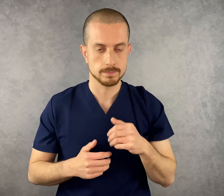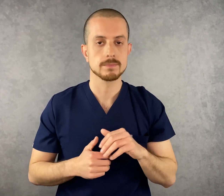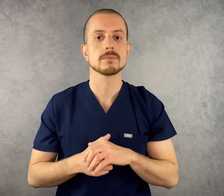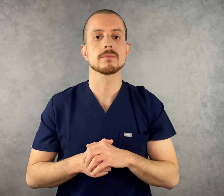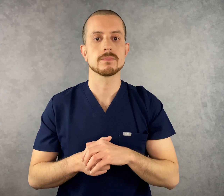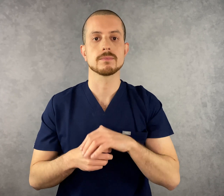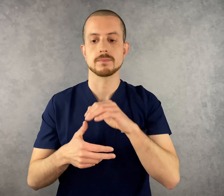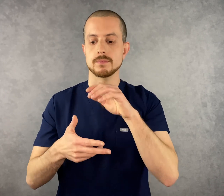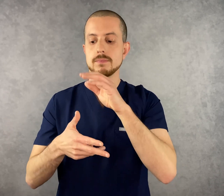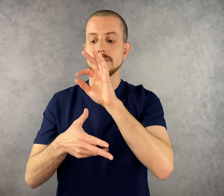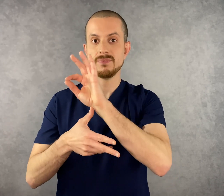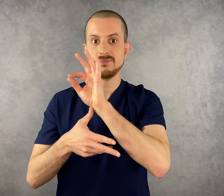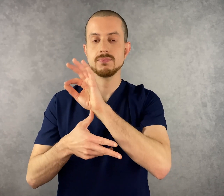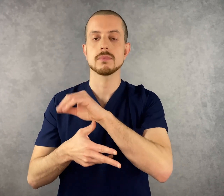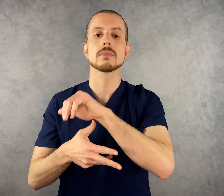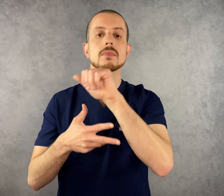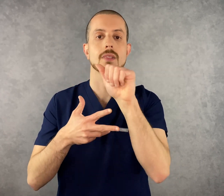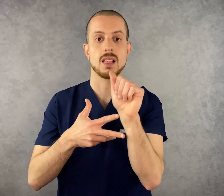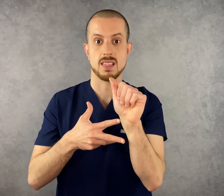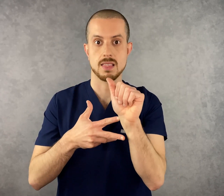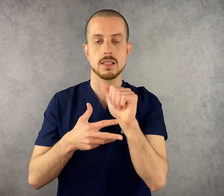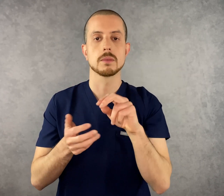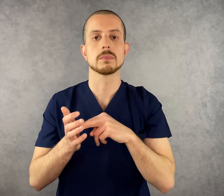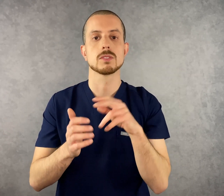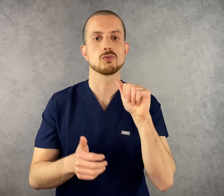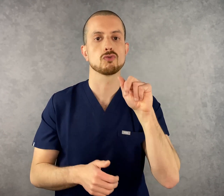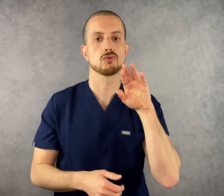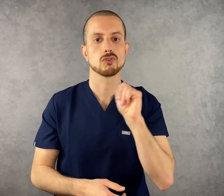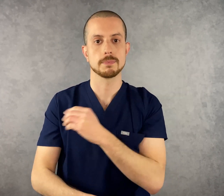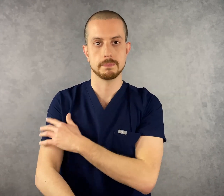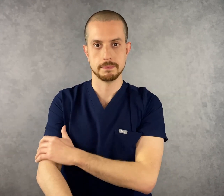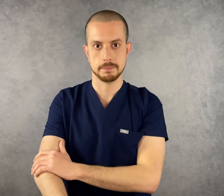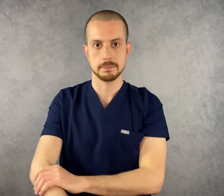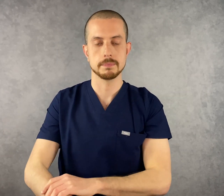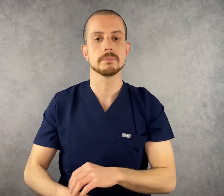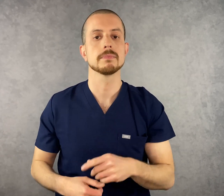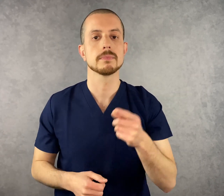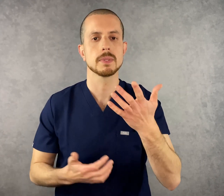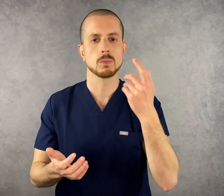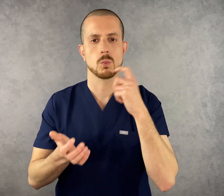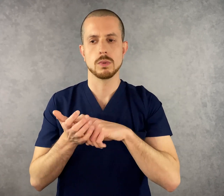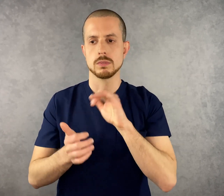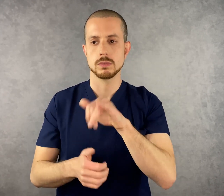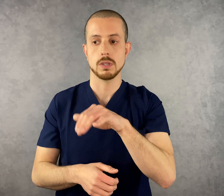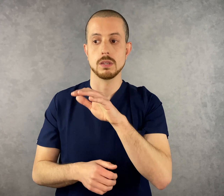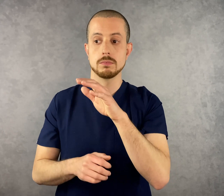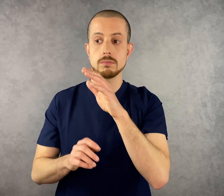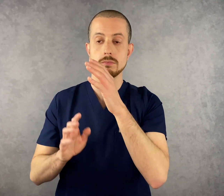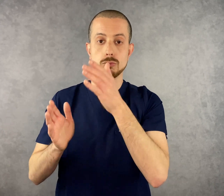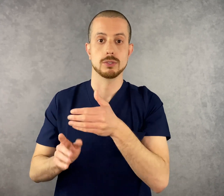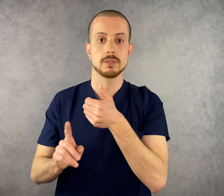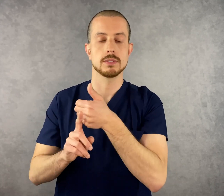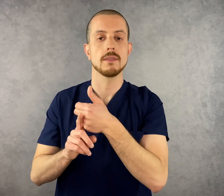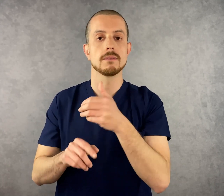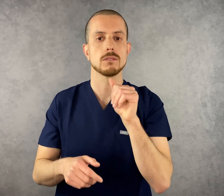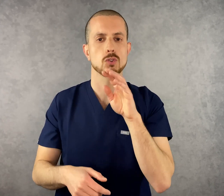So that's F. Now, A is for "arm." You may notice that this person's arm --